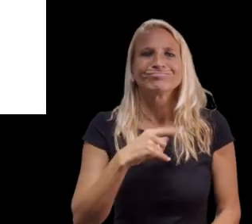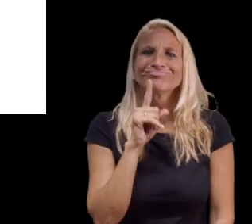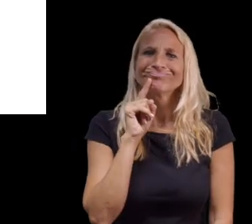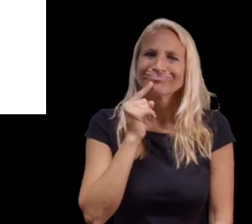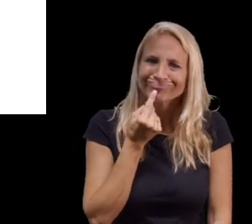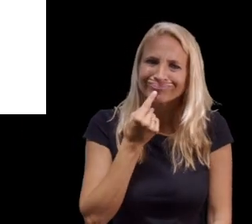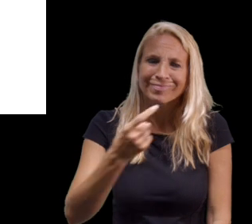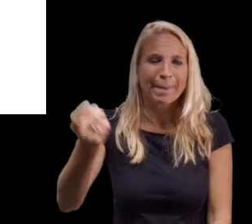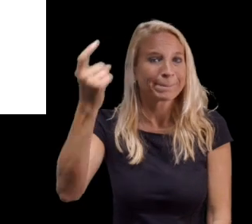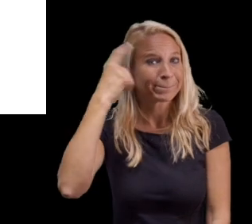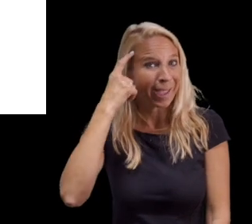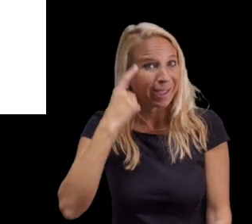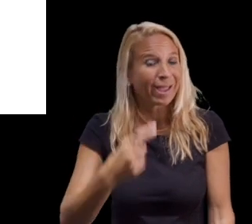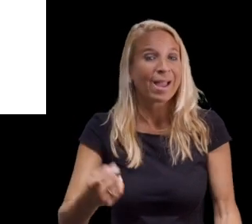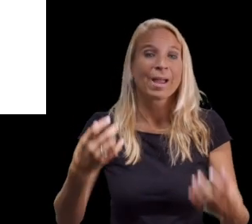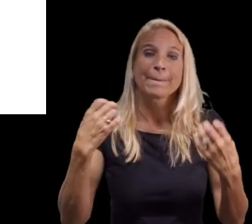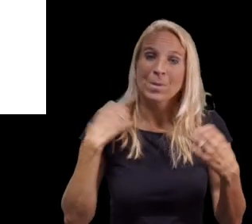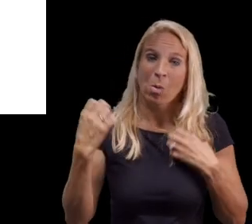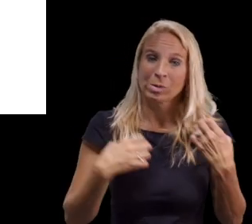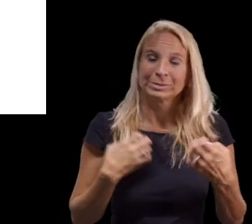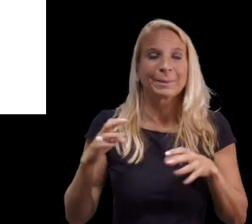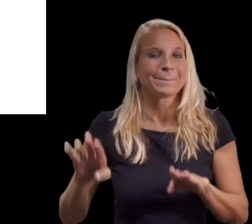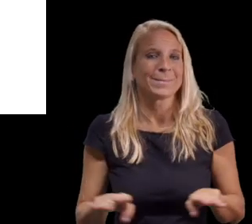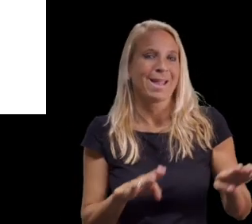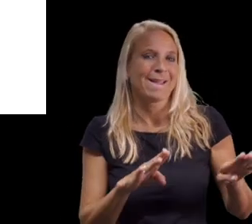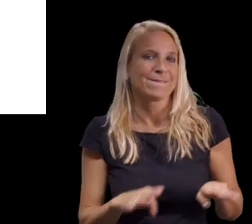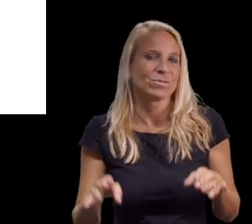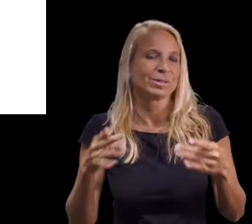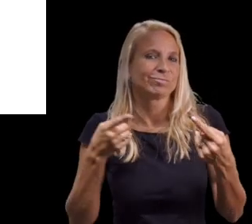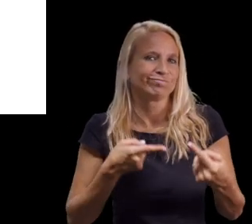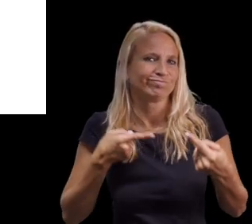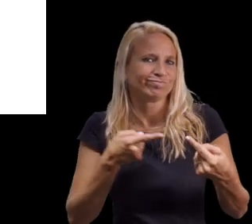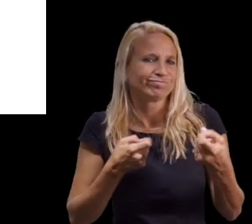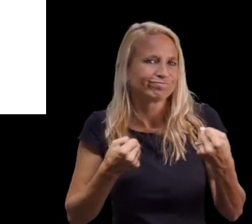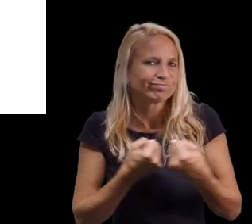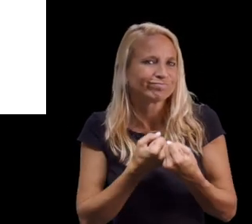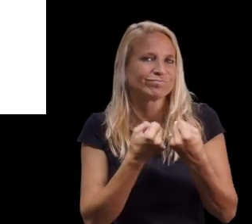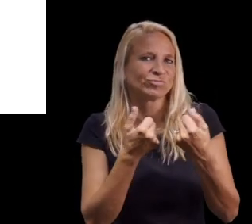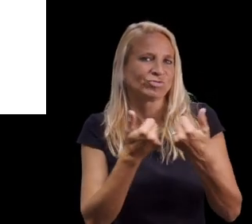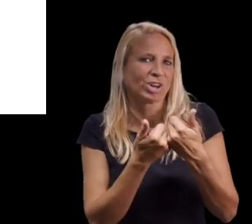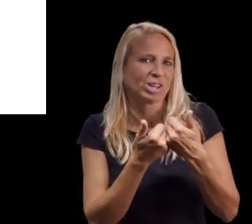They must have a serious mental, emotional and behavioral difficulties.